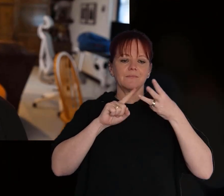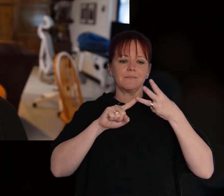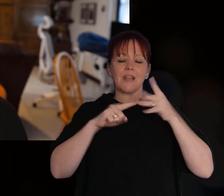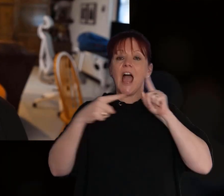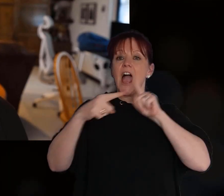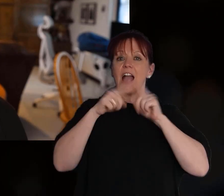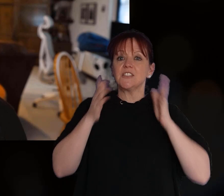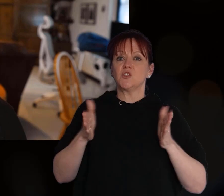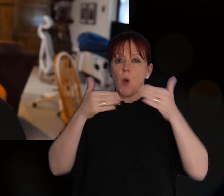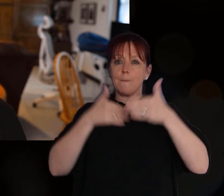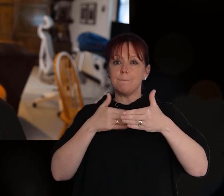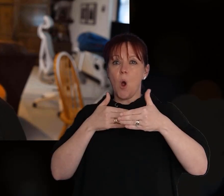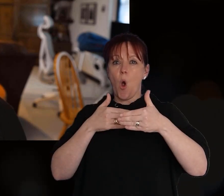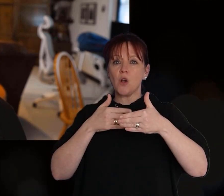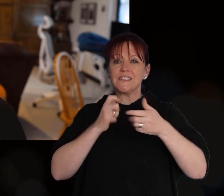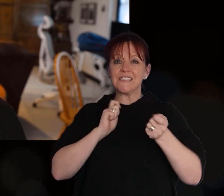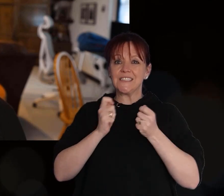the Xbox Adaptive Controller firmware,